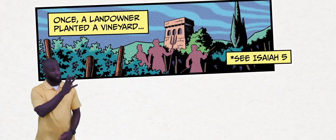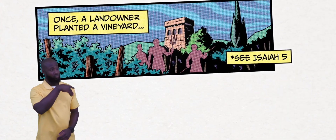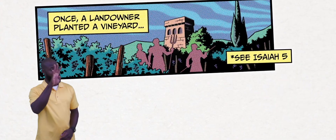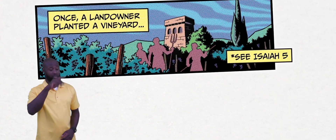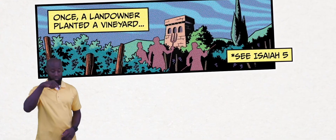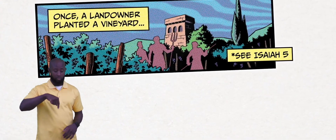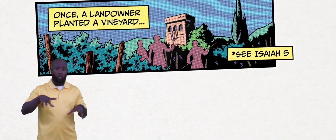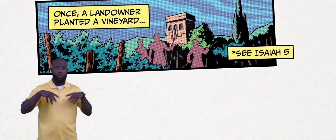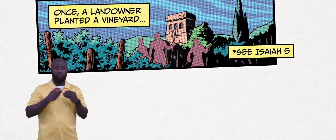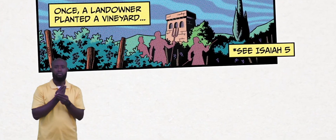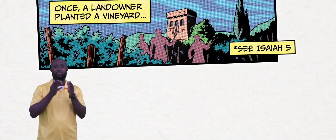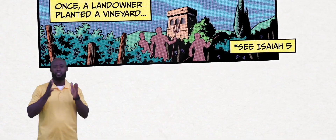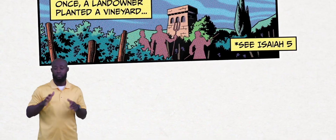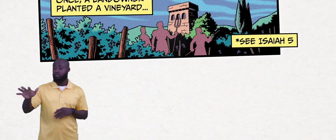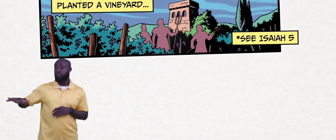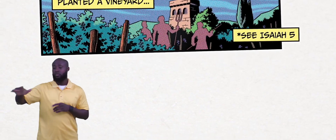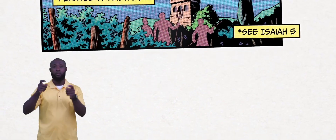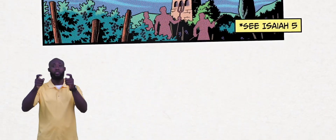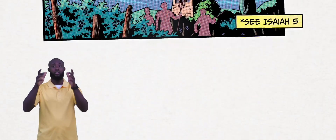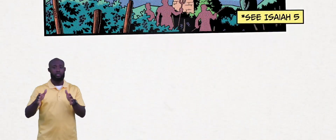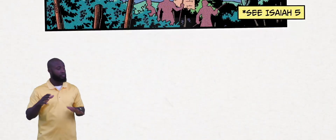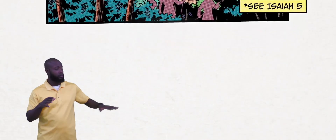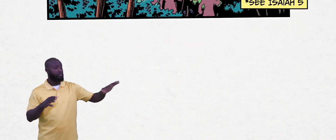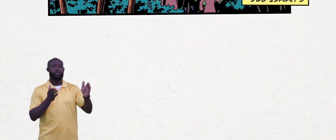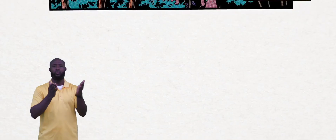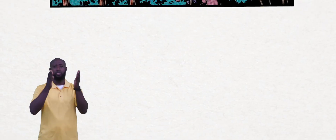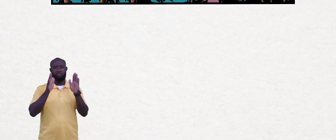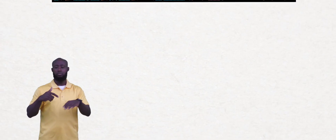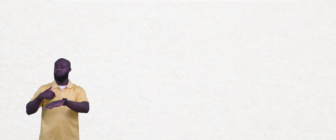Jon: Right, and so the landowner appoints managers